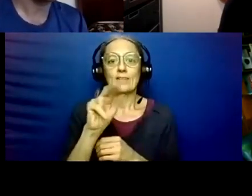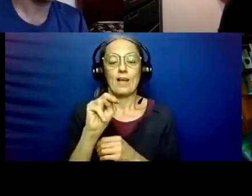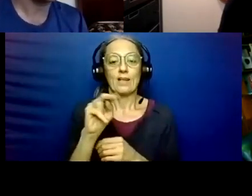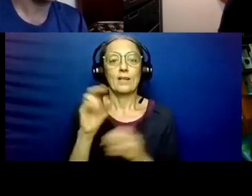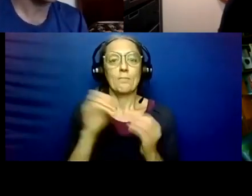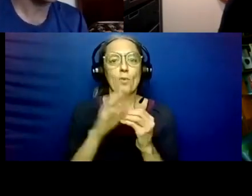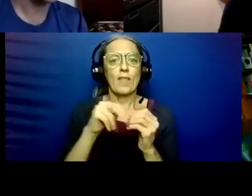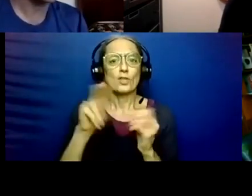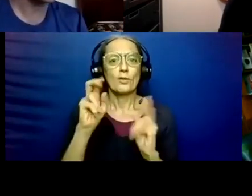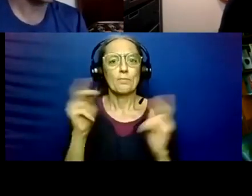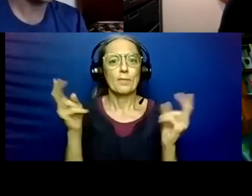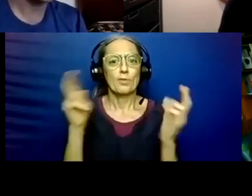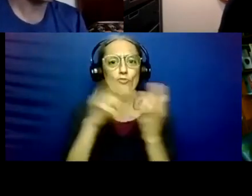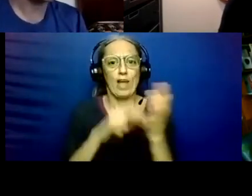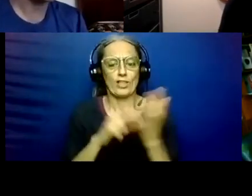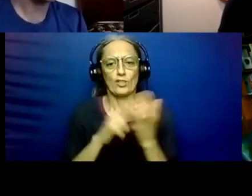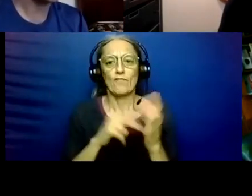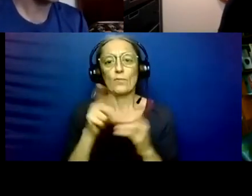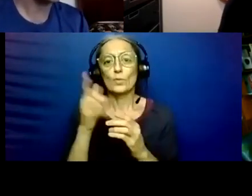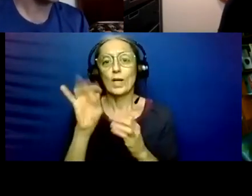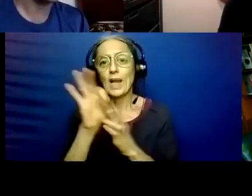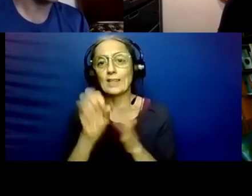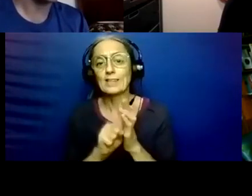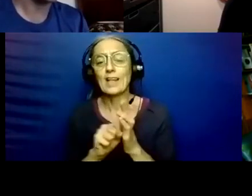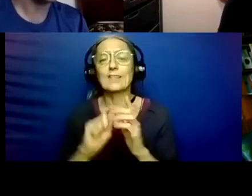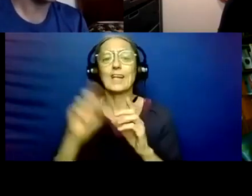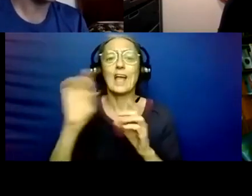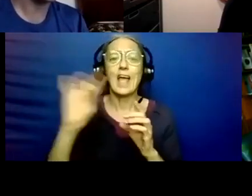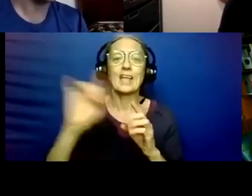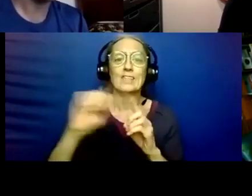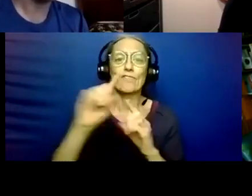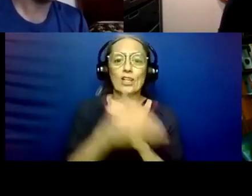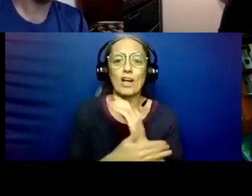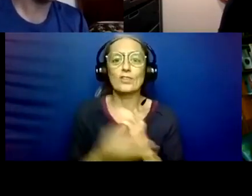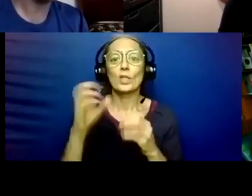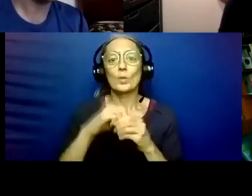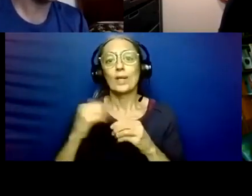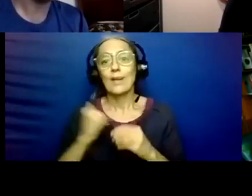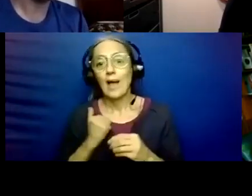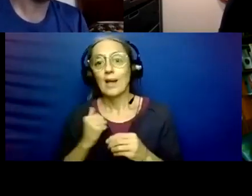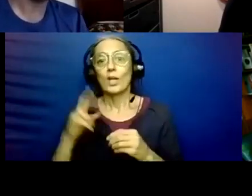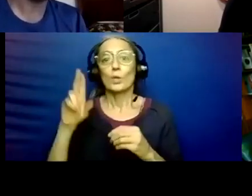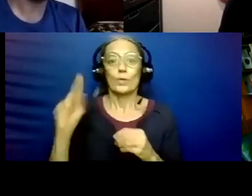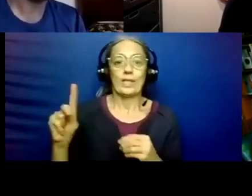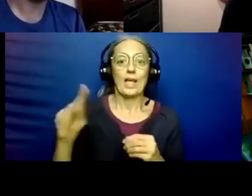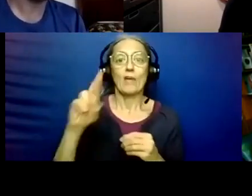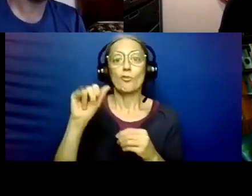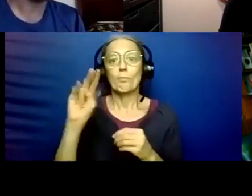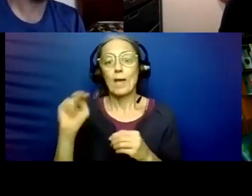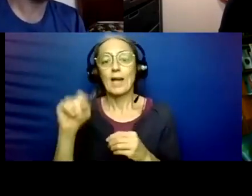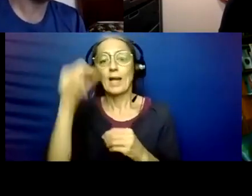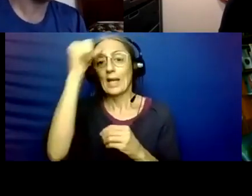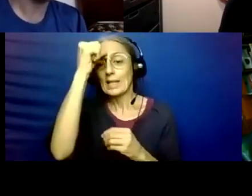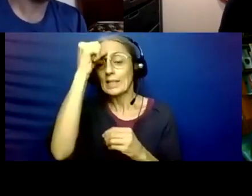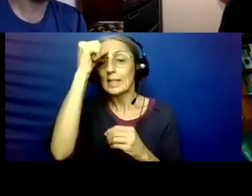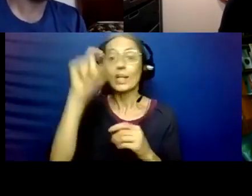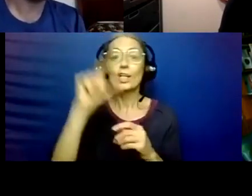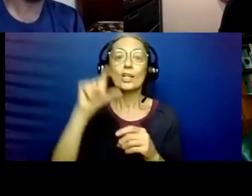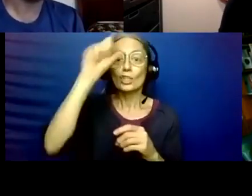states and eight countries, including Canada, the UK, Romania, India, Turkey, Australia, and New Zealand.